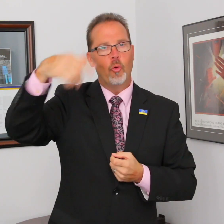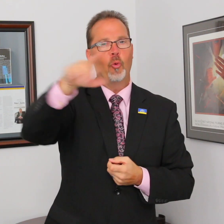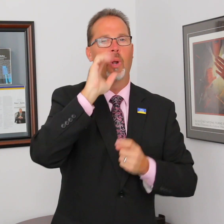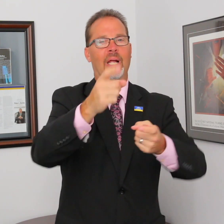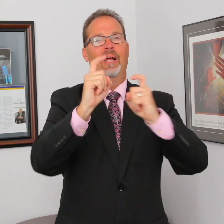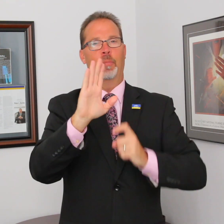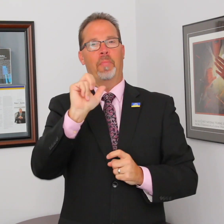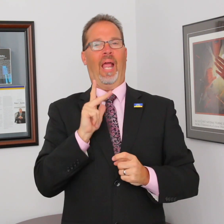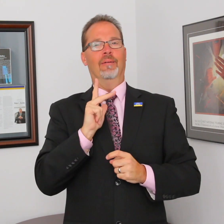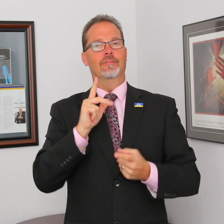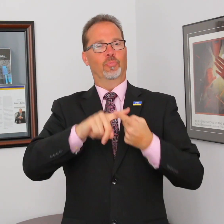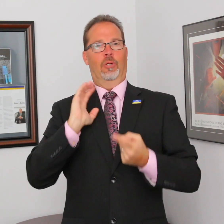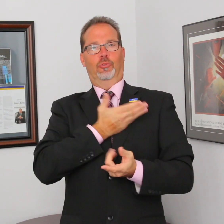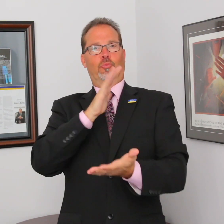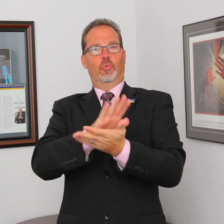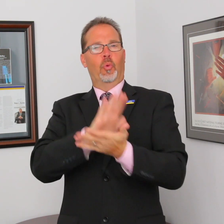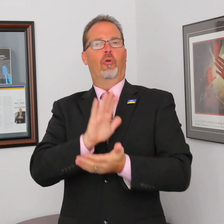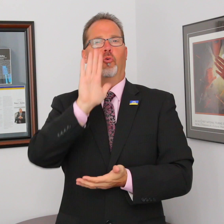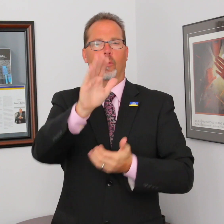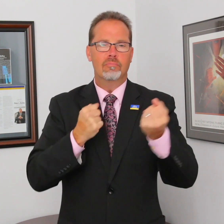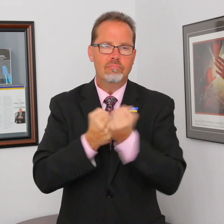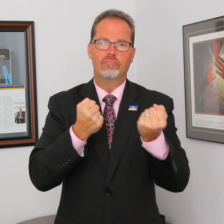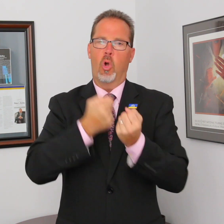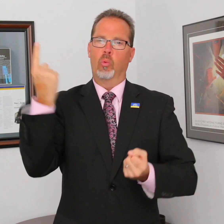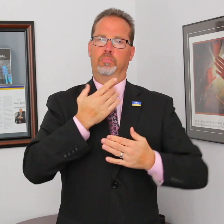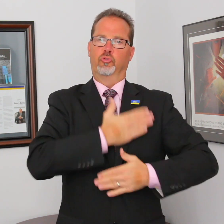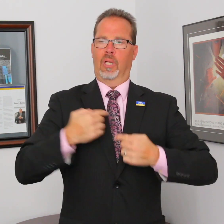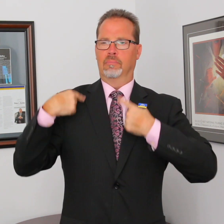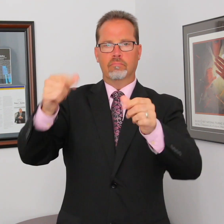in 2020 and hope that the Alumni will continue to give back. We count on